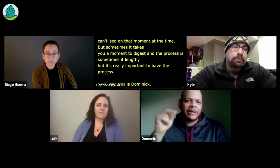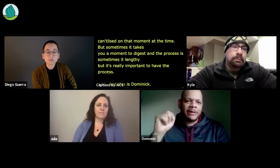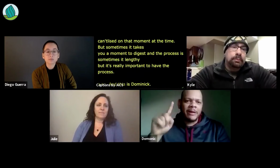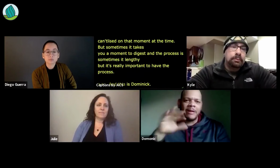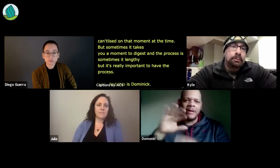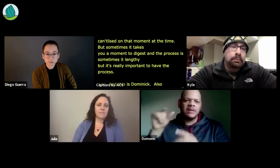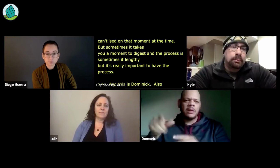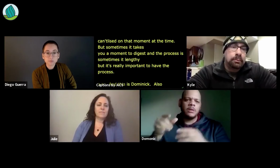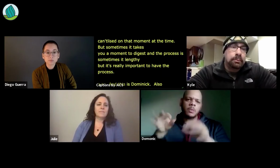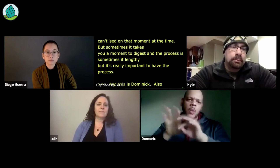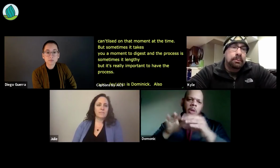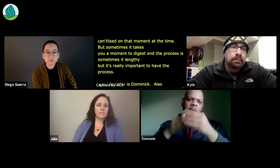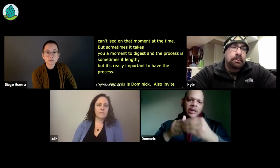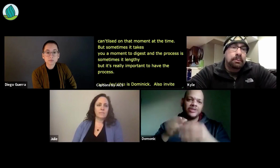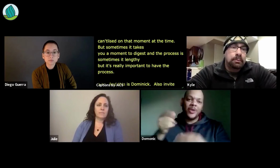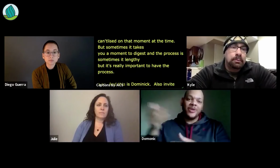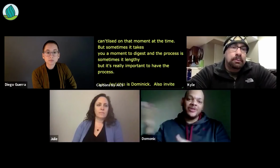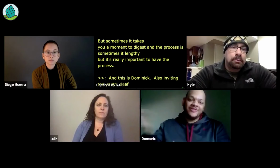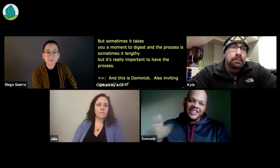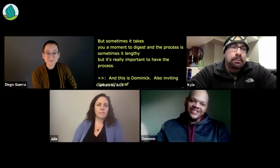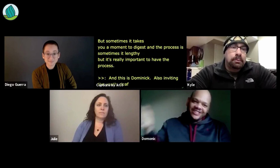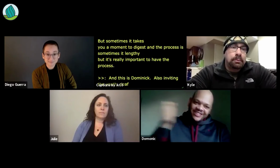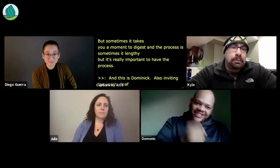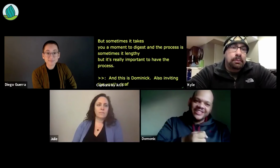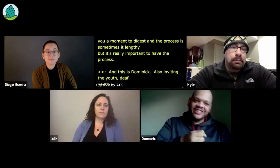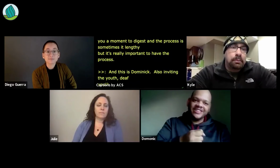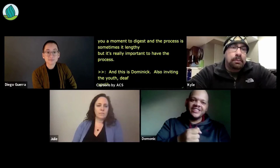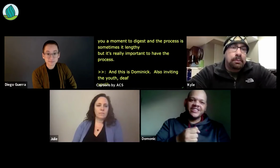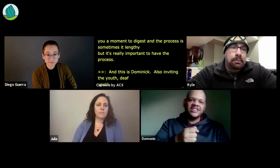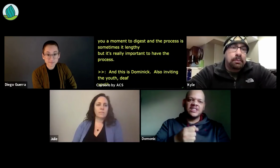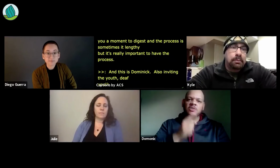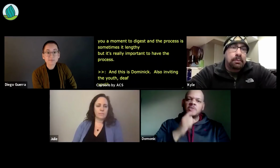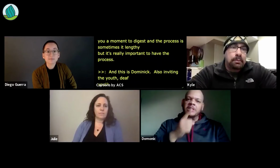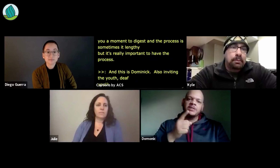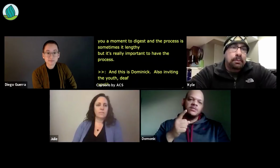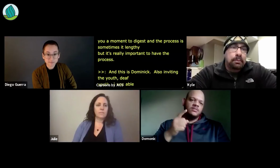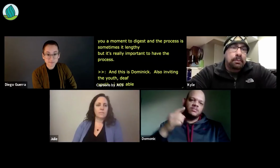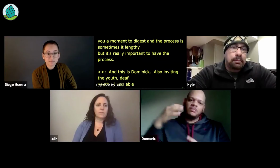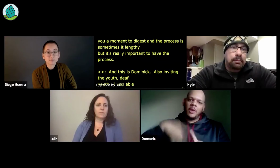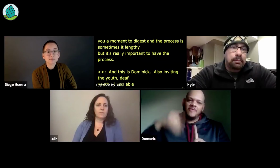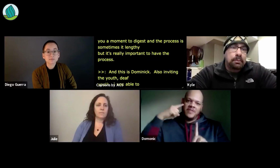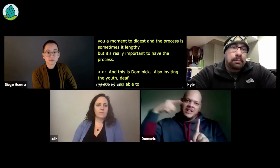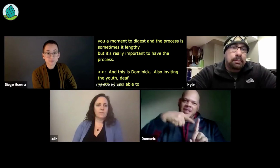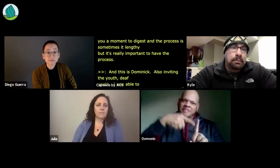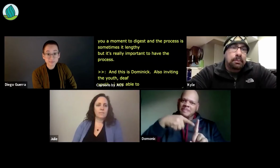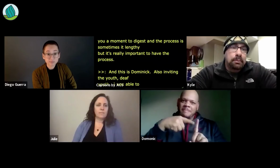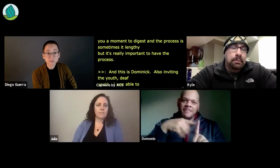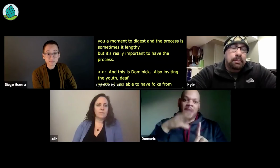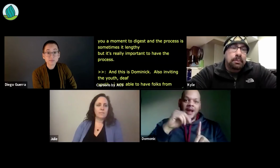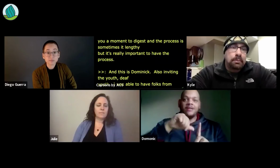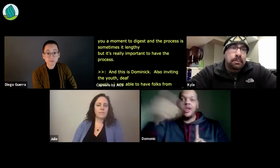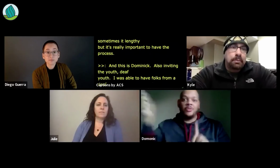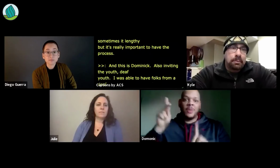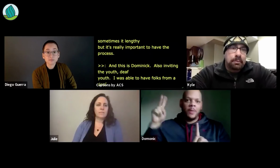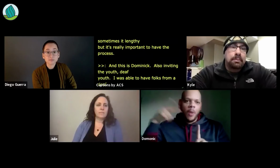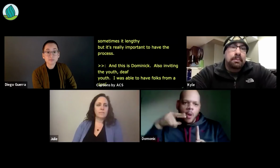I was able to have folks from a deaf club from junior NAD be a part of my EFC event, and it was critical for them.